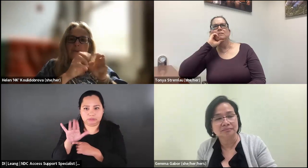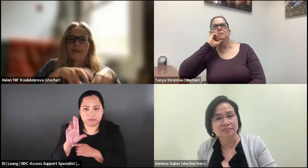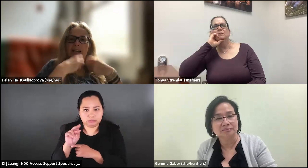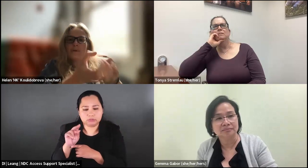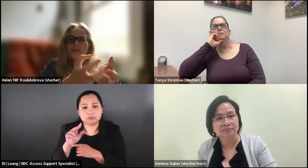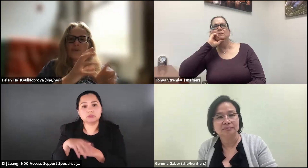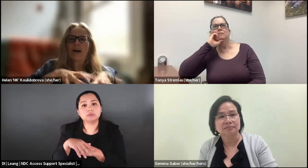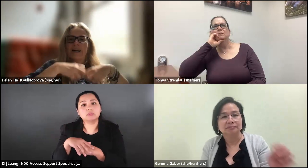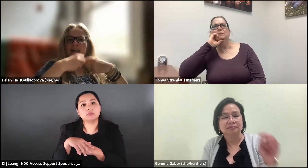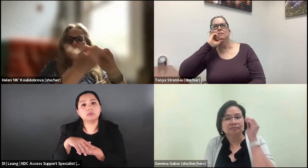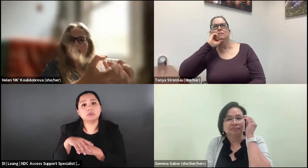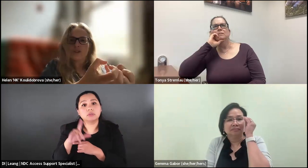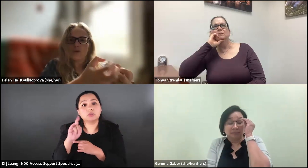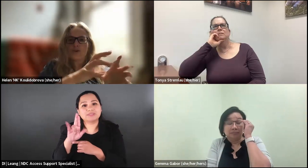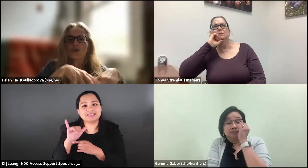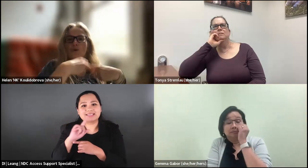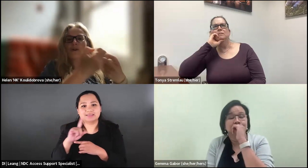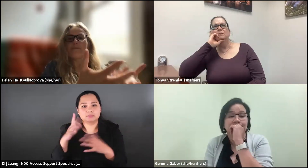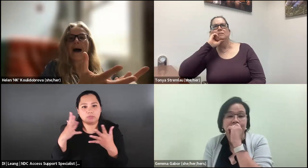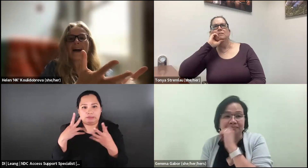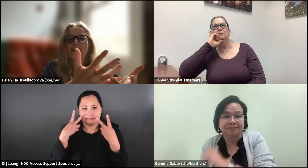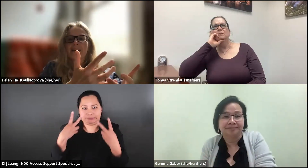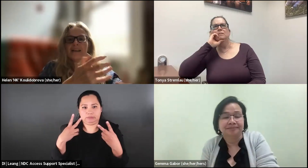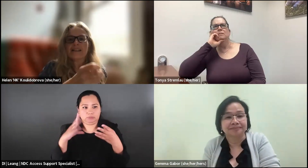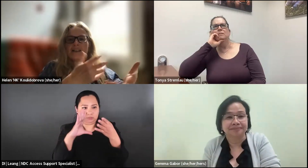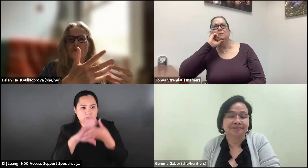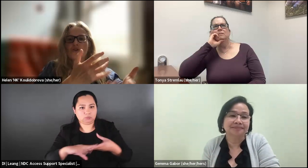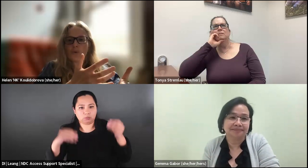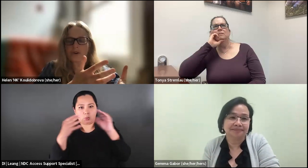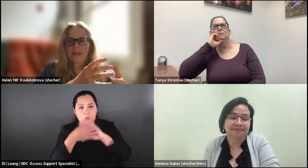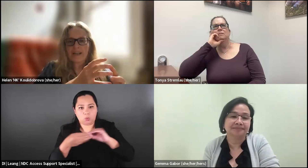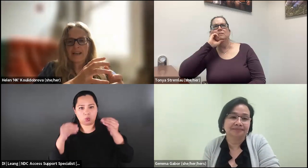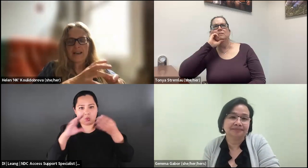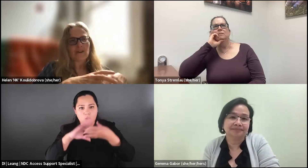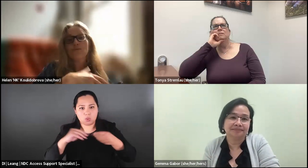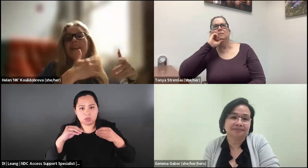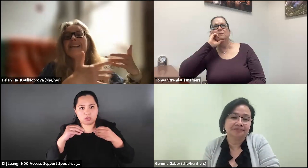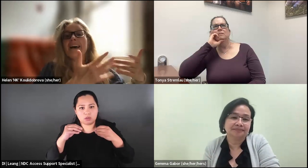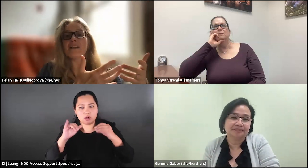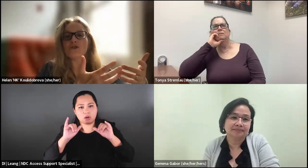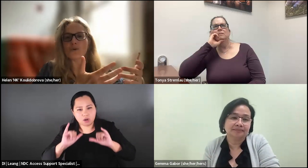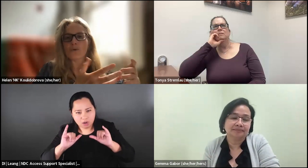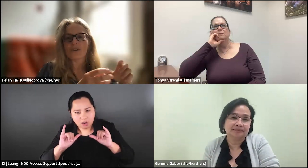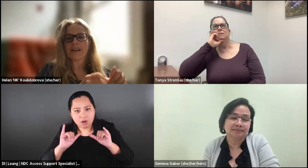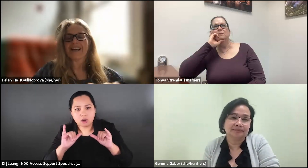and being able to do story back, tell a story, retell a story,